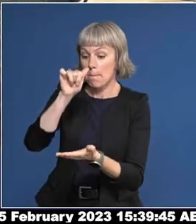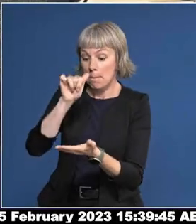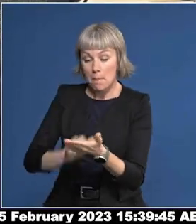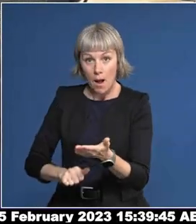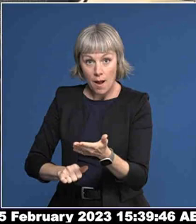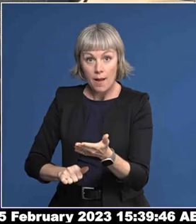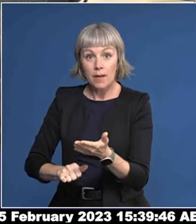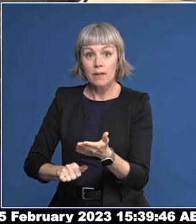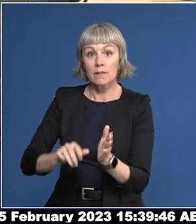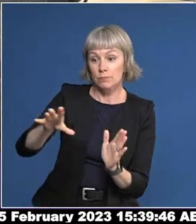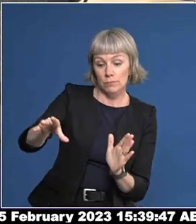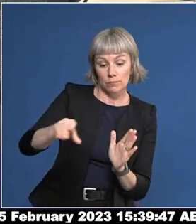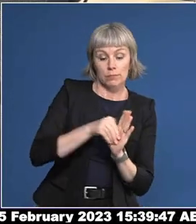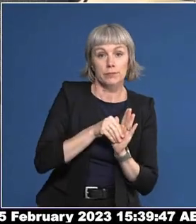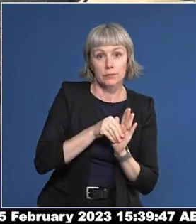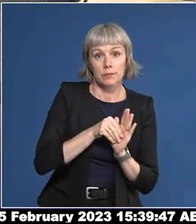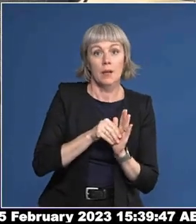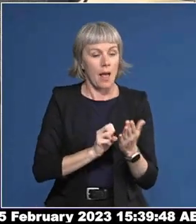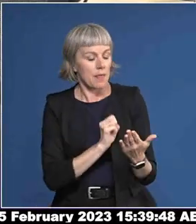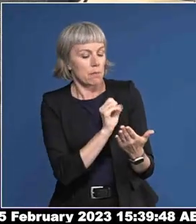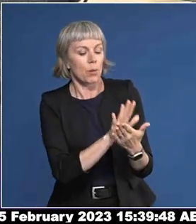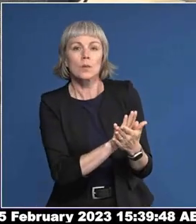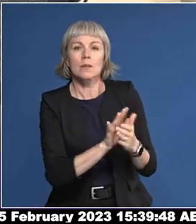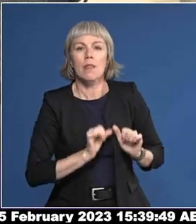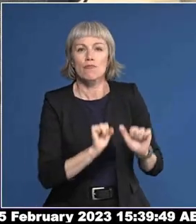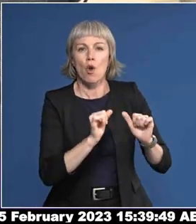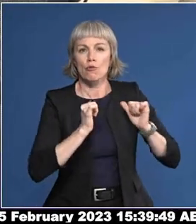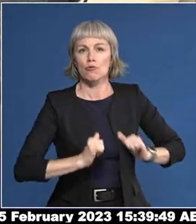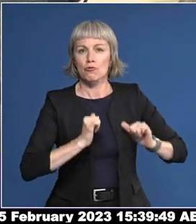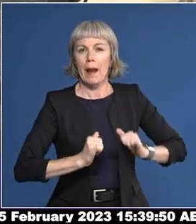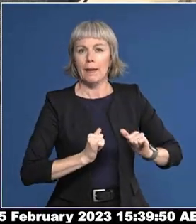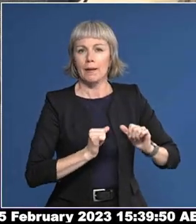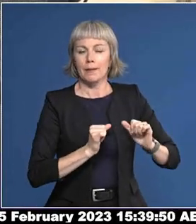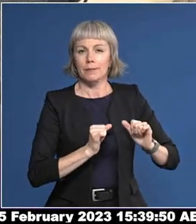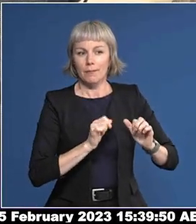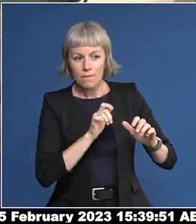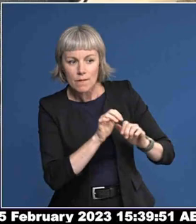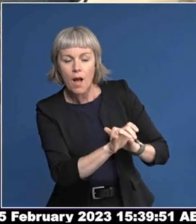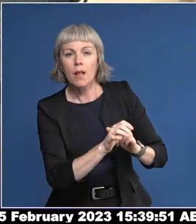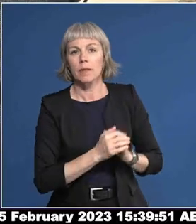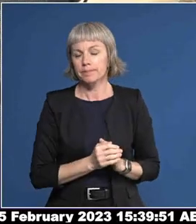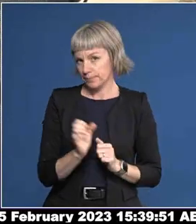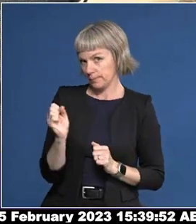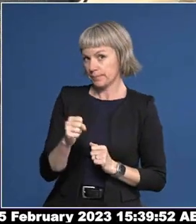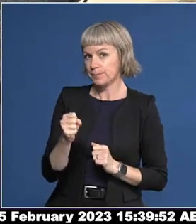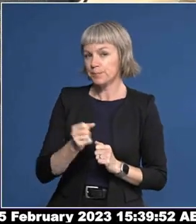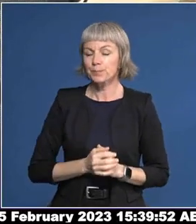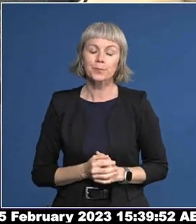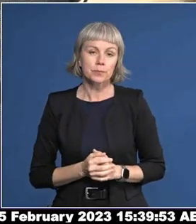own training, learning and development programs? That's right, yes. And we can also deliver it as an in-house workshop if needed.